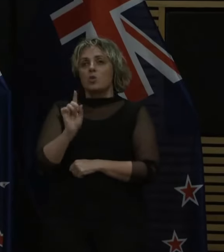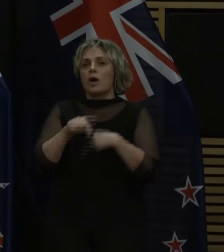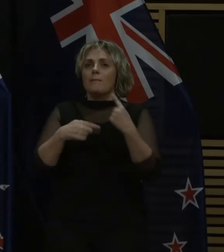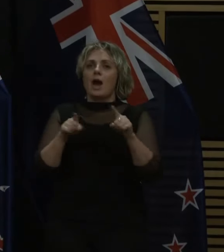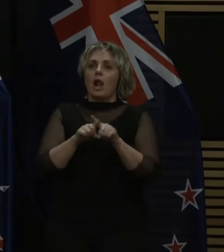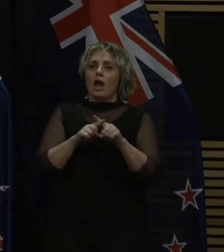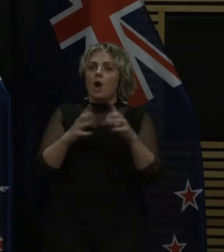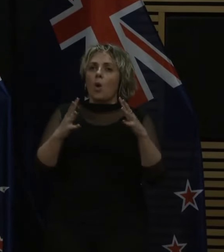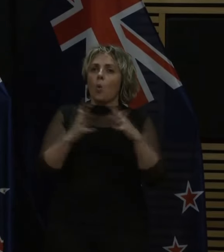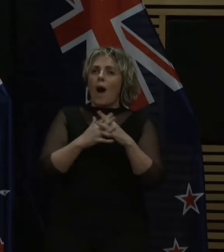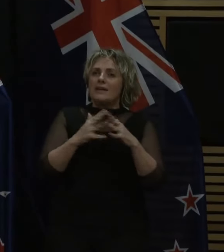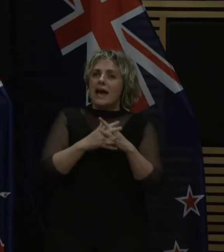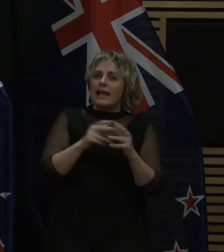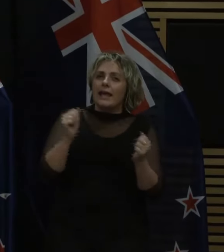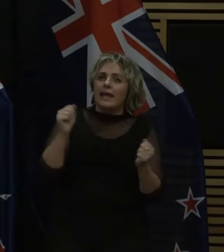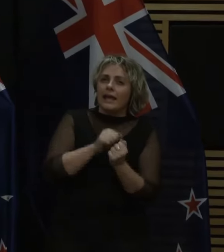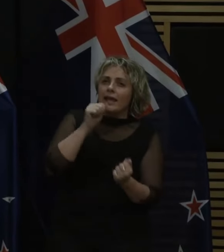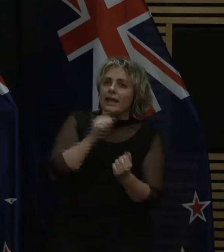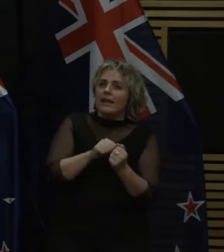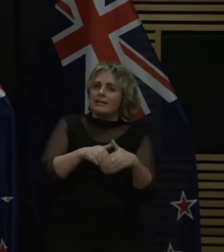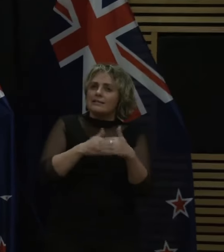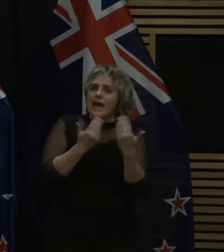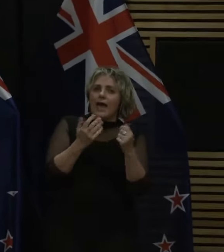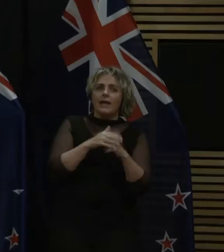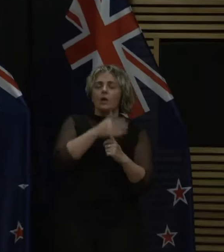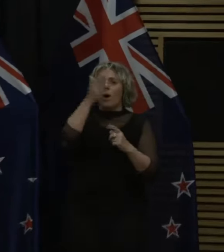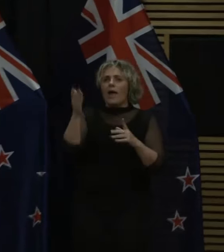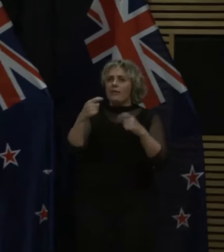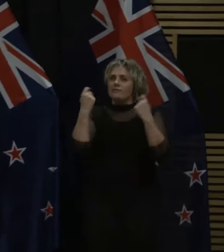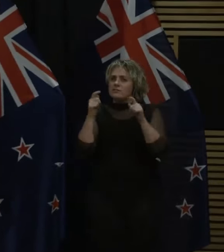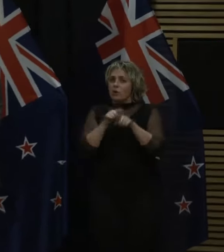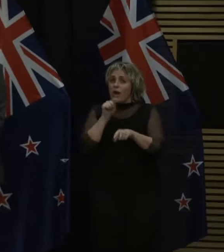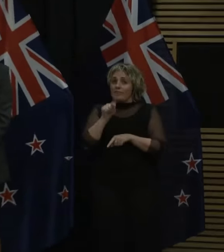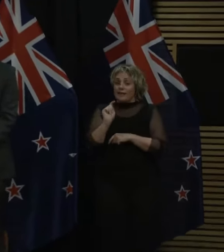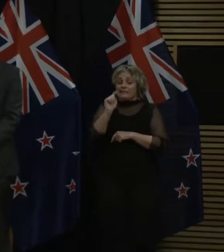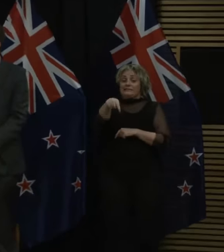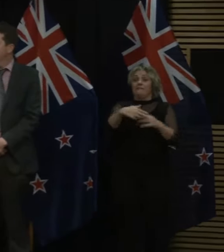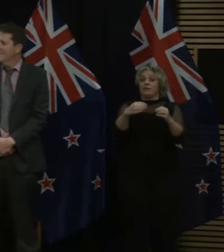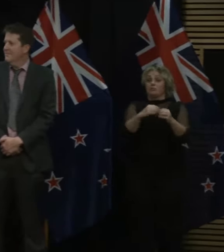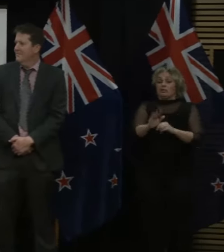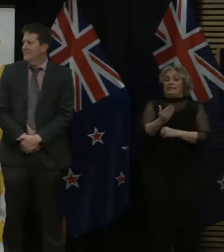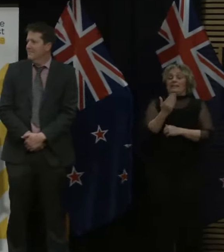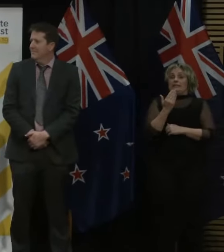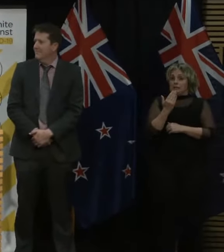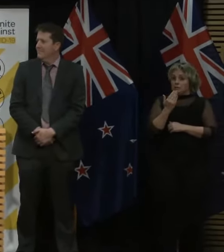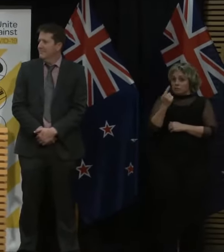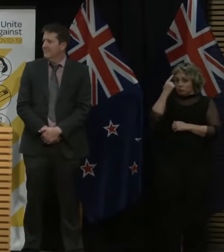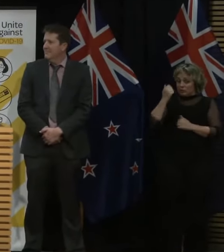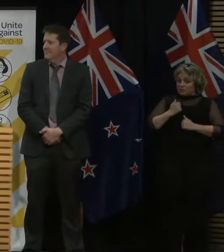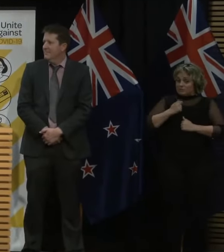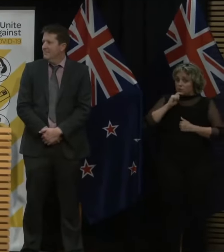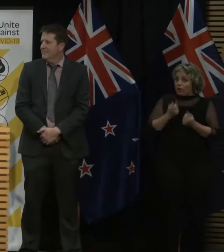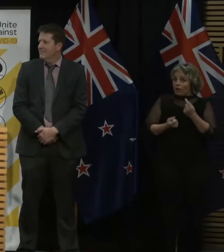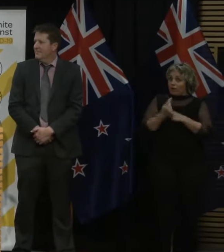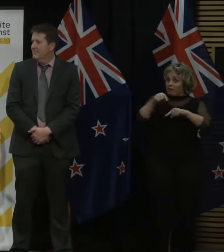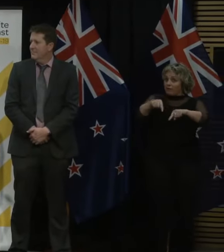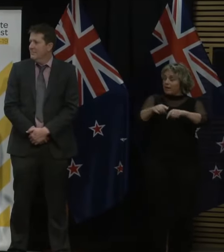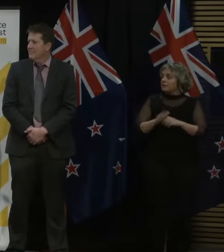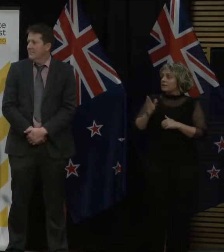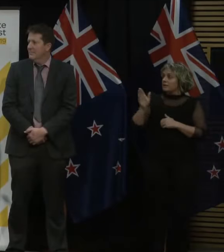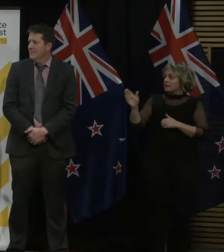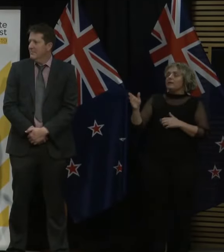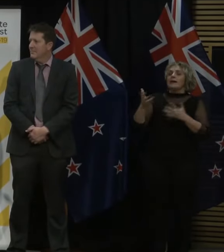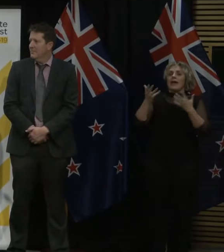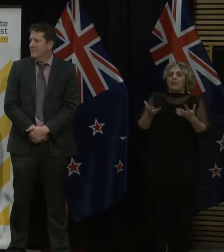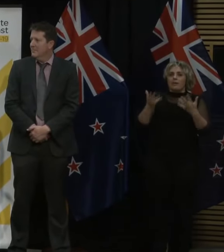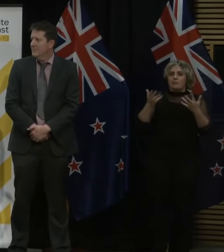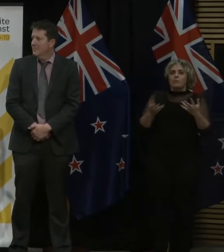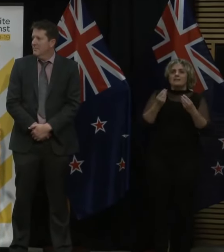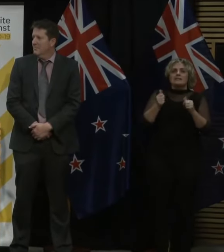secure.